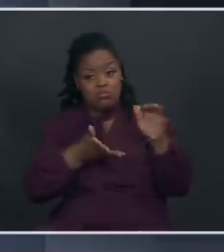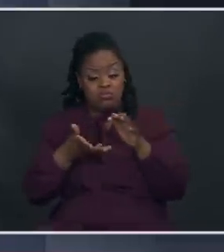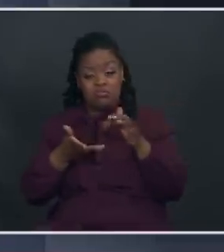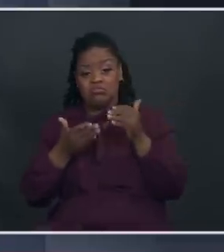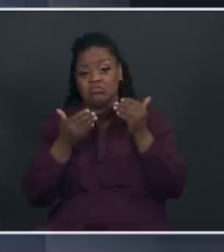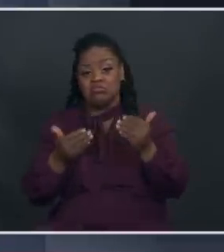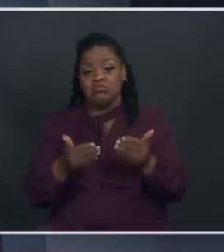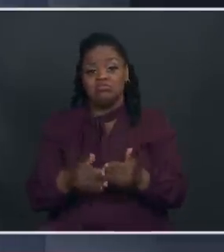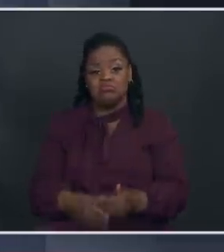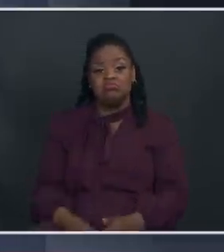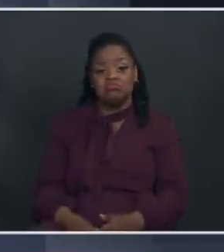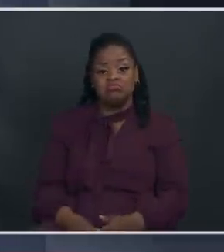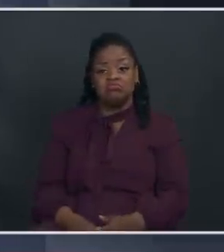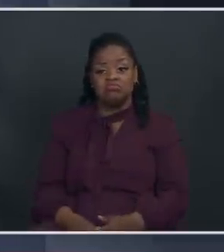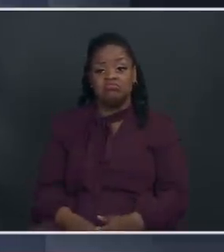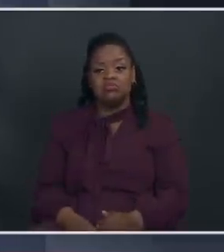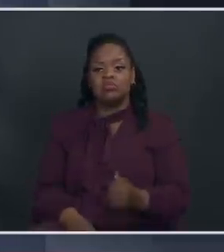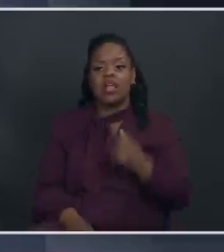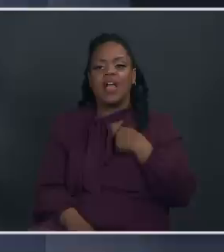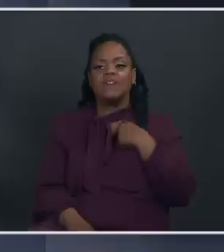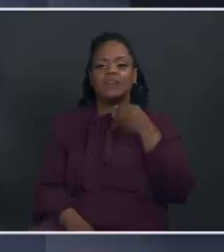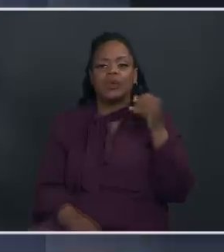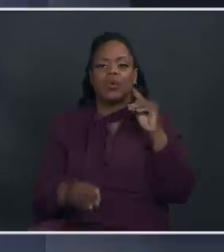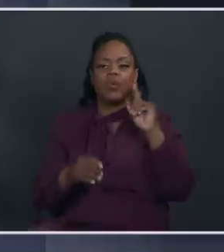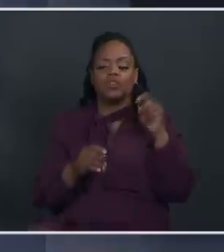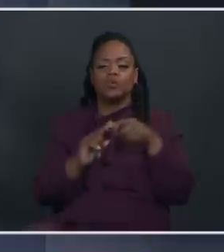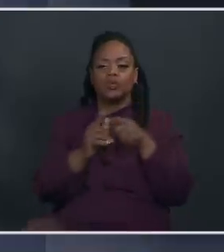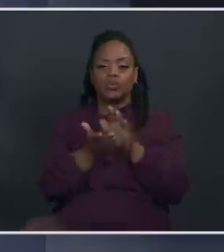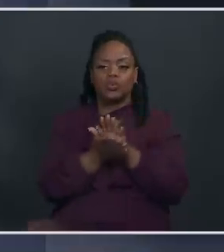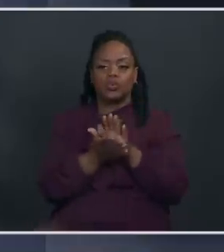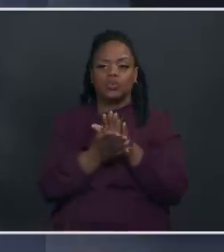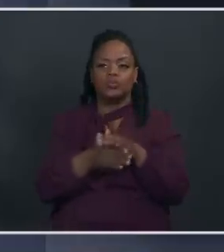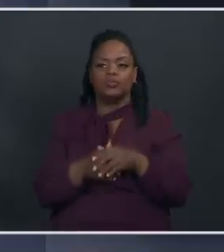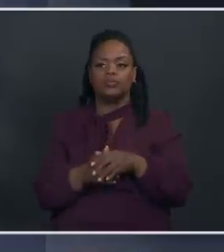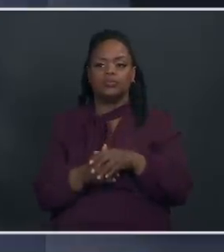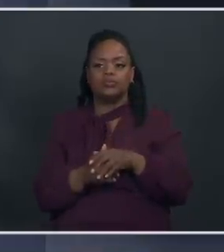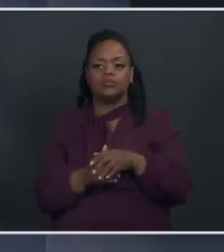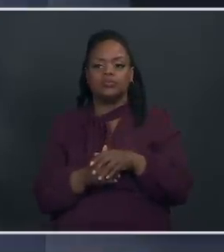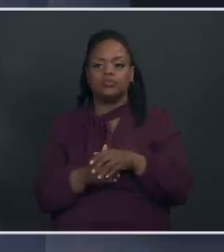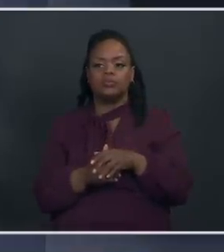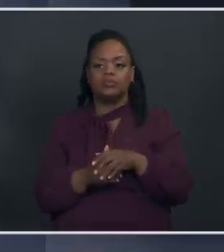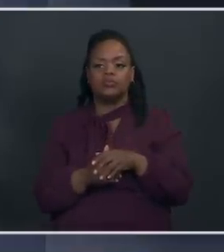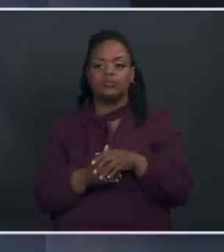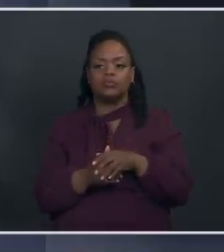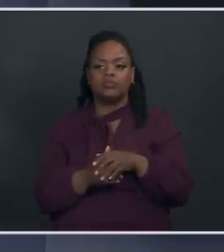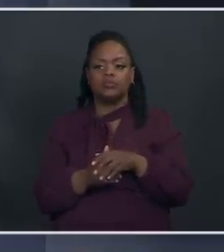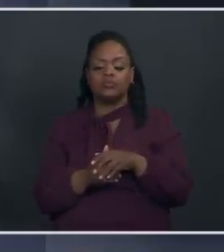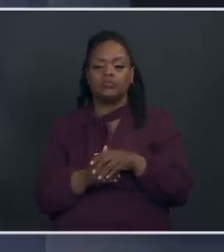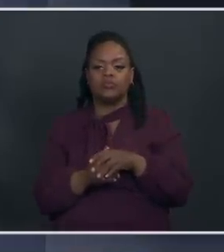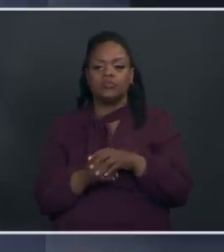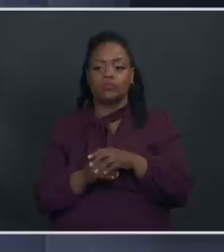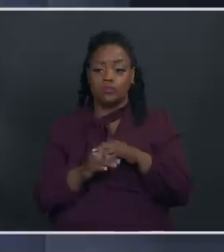The Press: Jen, a couple of questions on schools. Does the administration plan to develop metrics or standards for what a safe reopening of schools will look like?